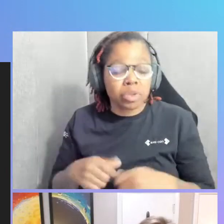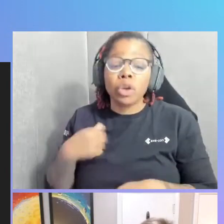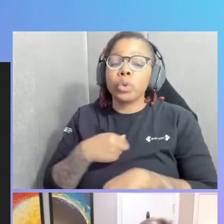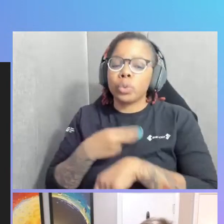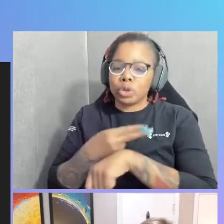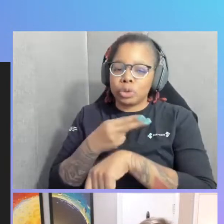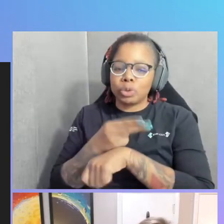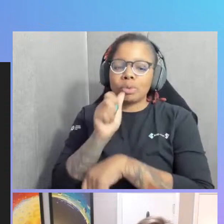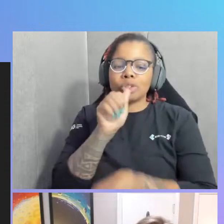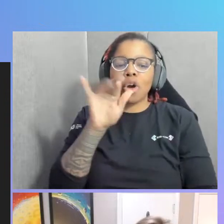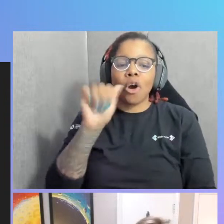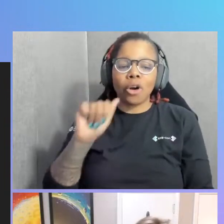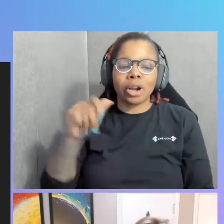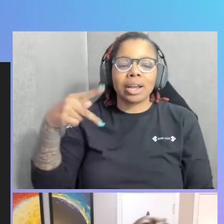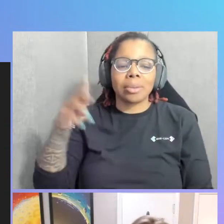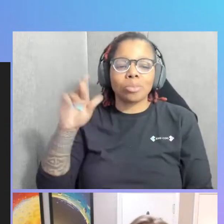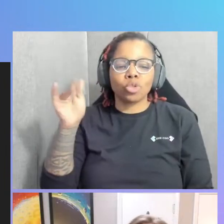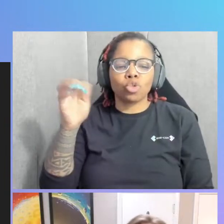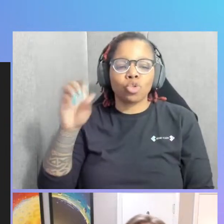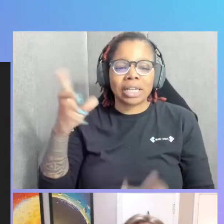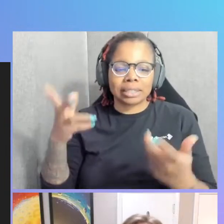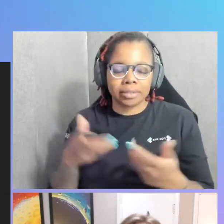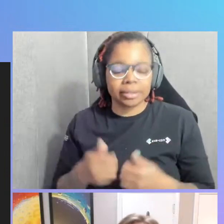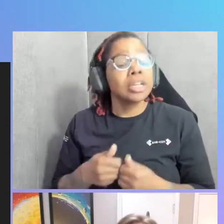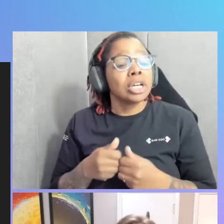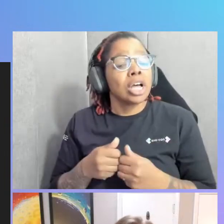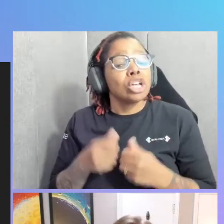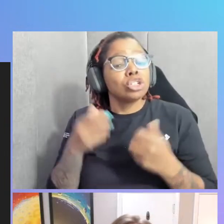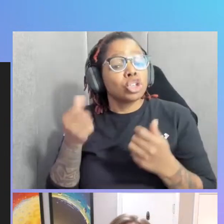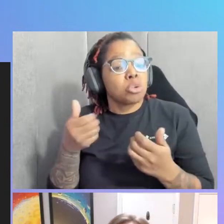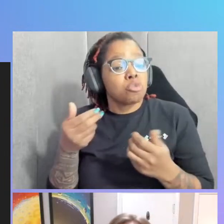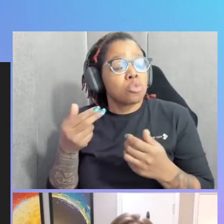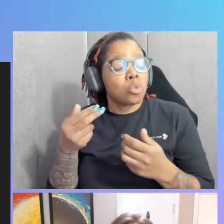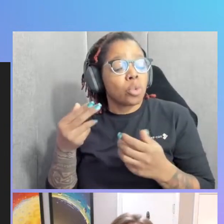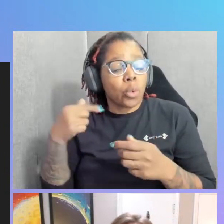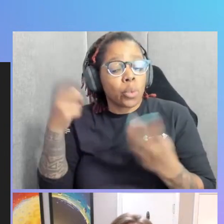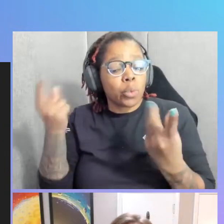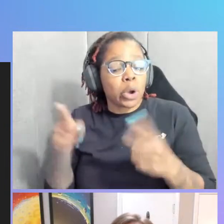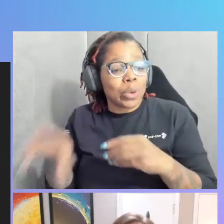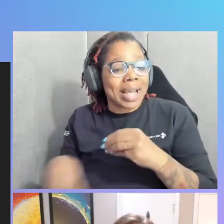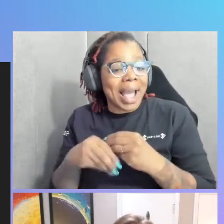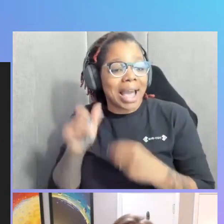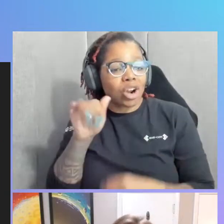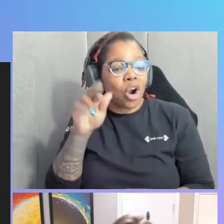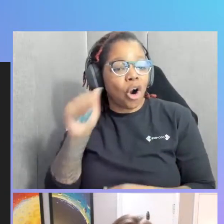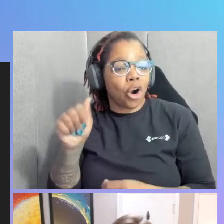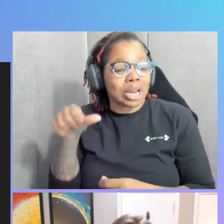attribute on our pause button by adding the aria pressed